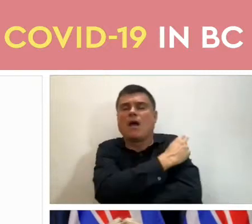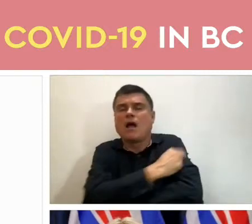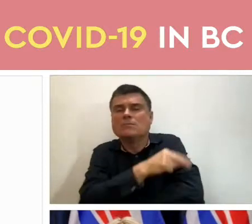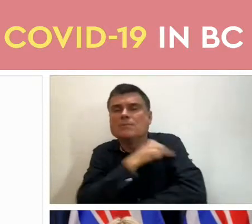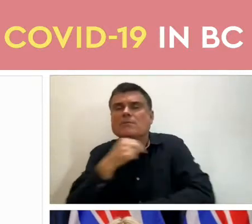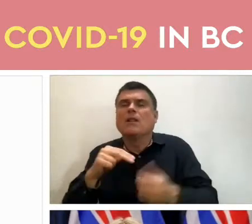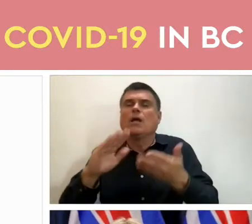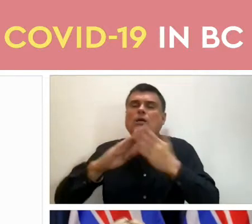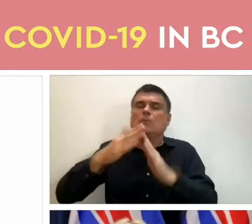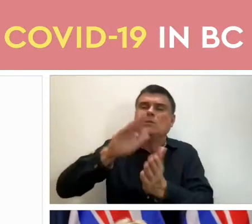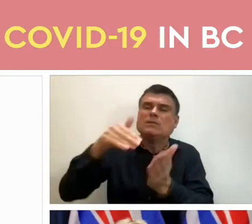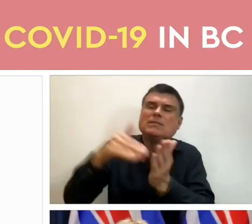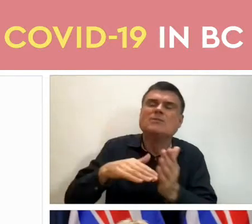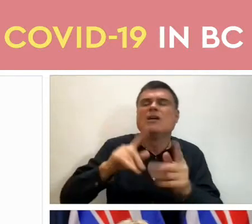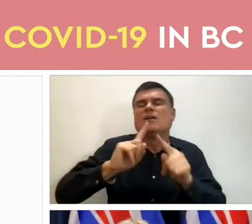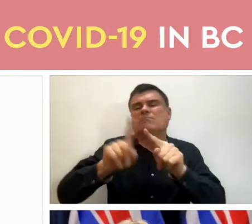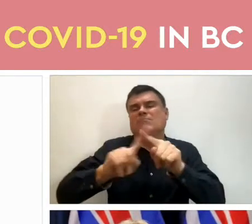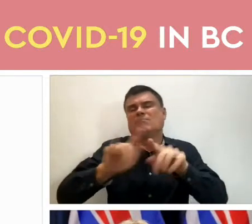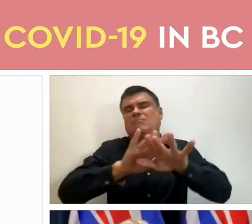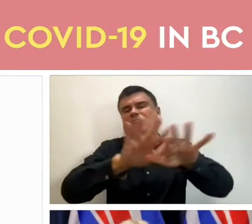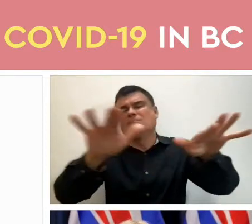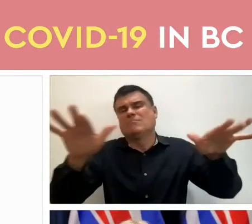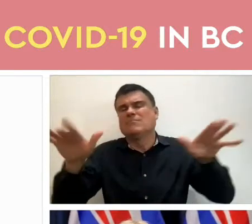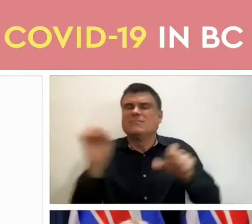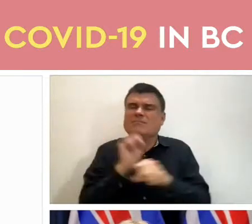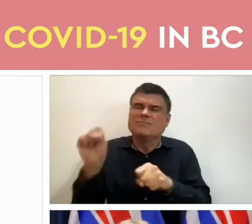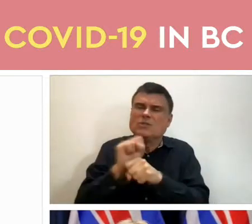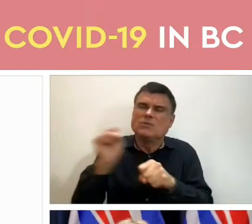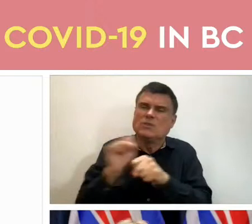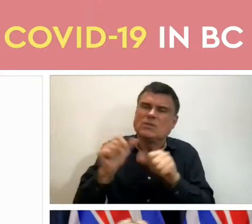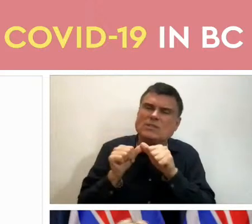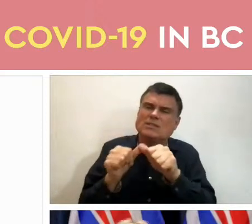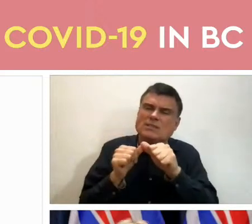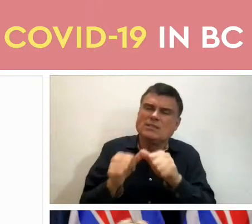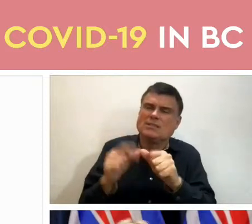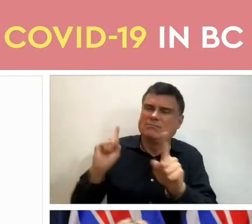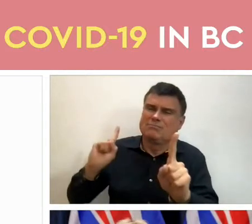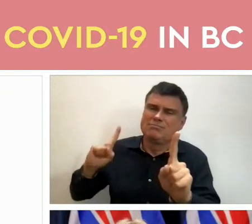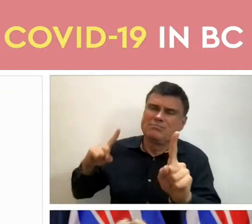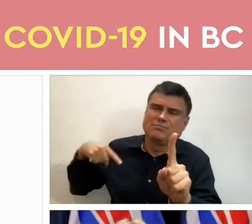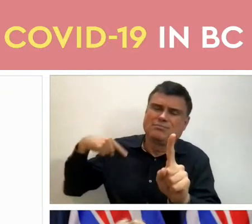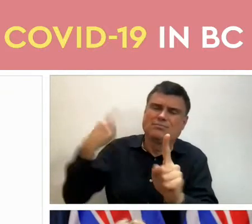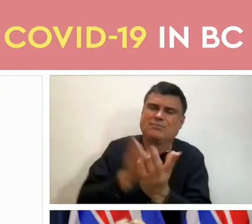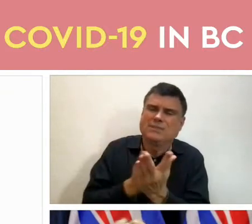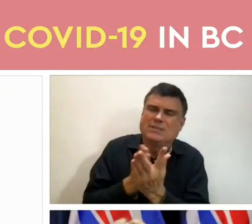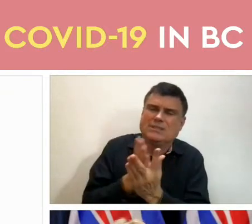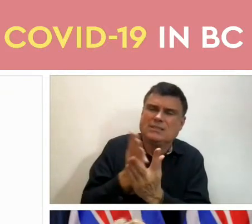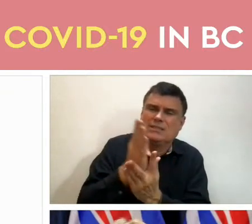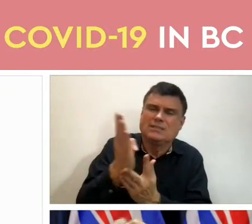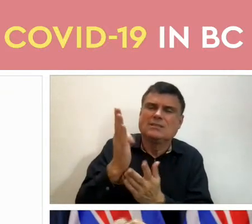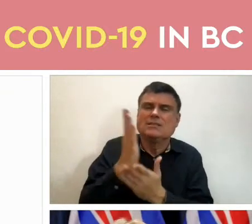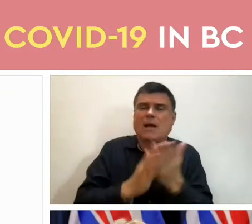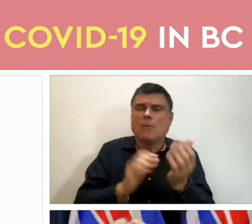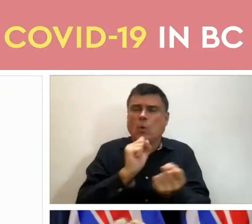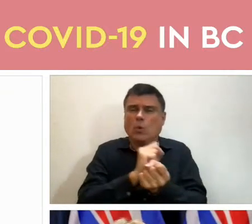management testing, tracing, whether we are working in the immunization clinics in our hospitals in our long-term care